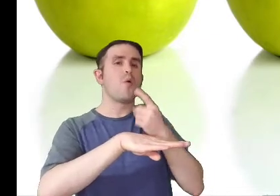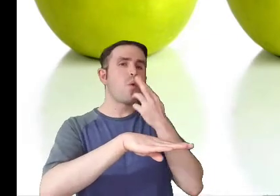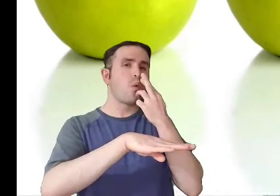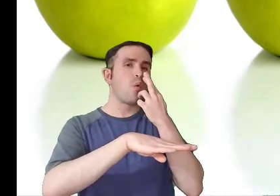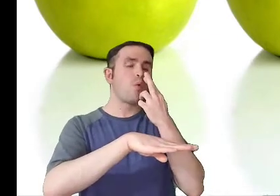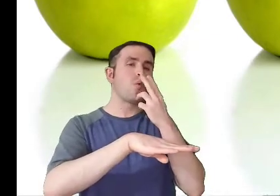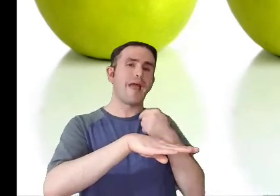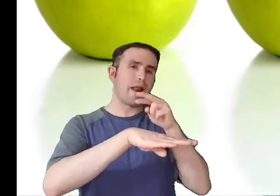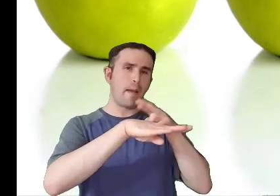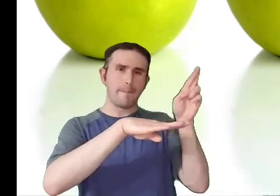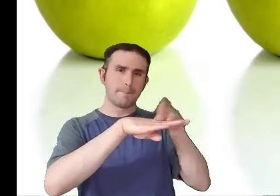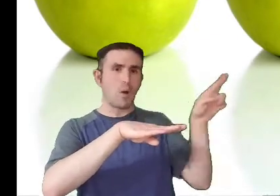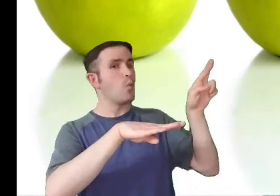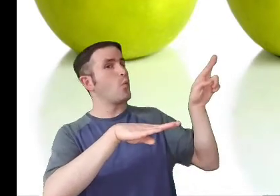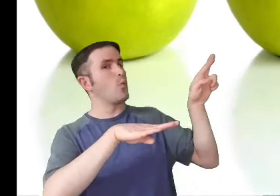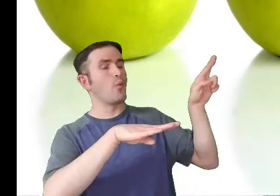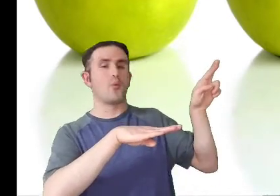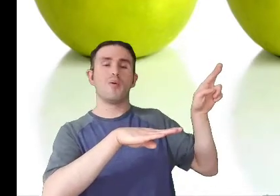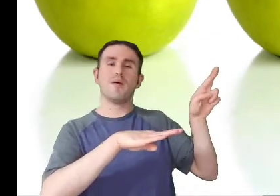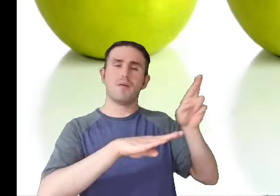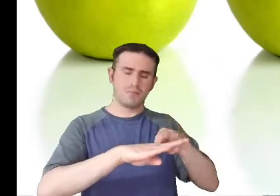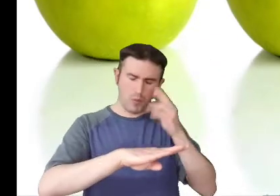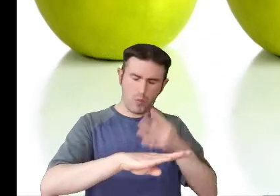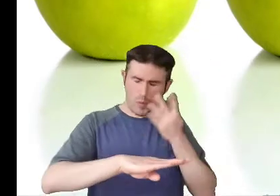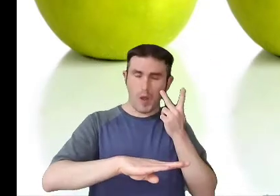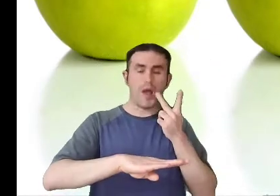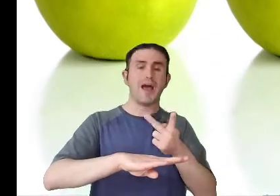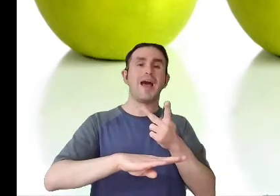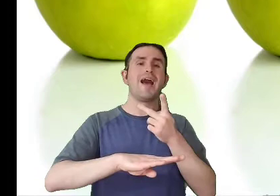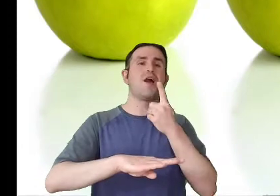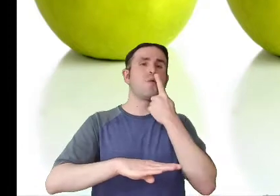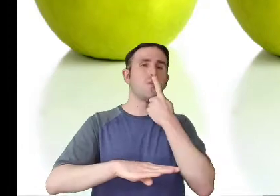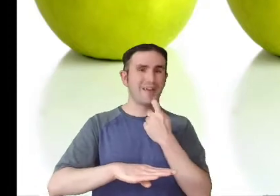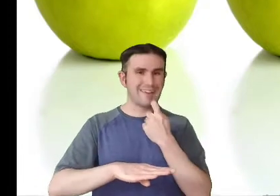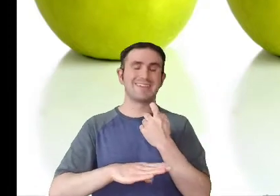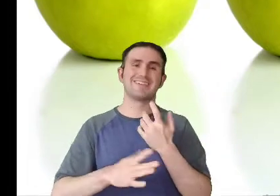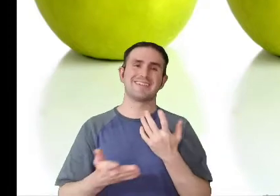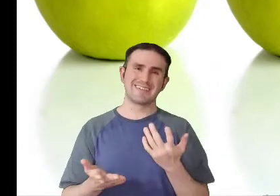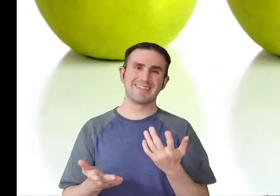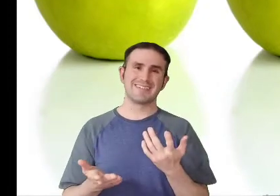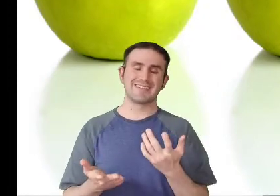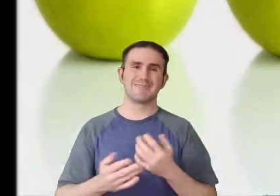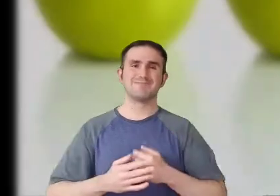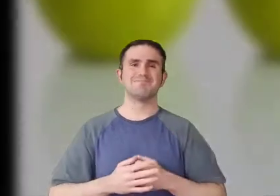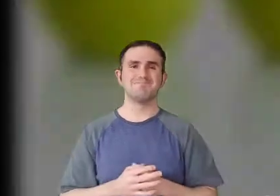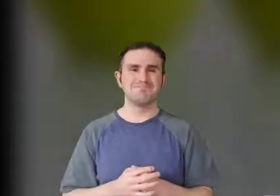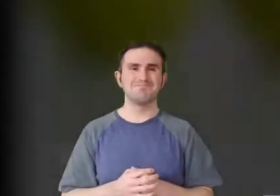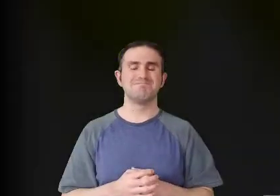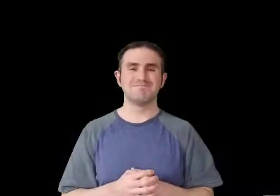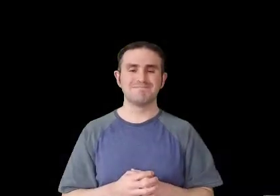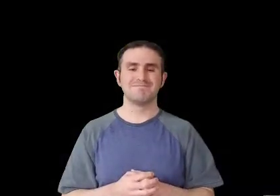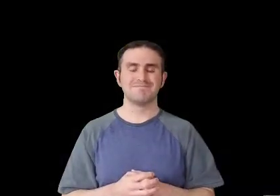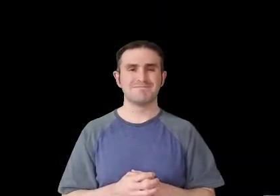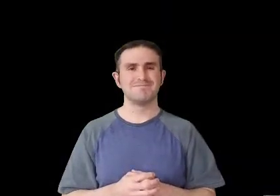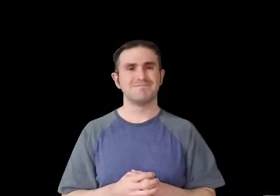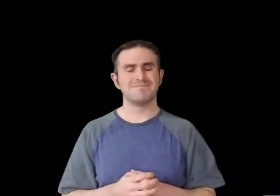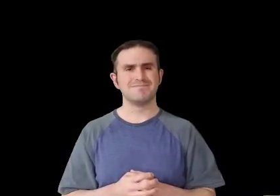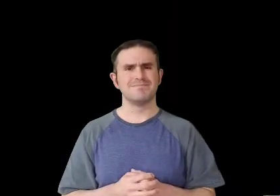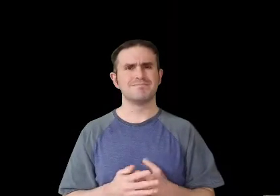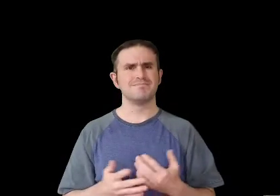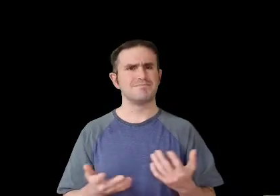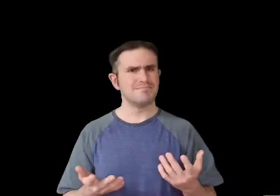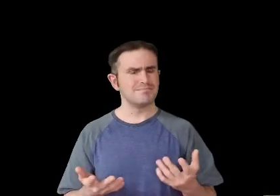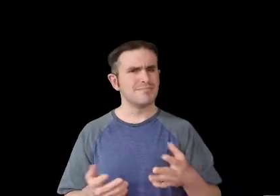except for red, and then that color reflects back to our eyes and we see the apple as red. So then,